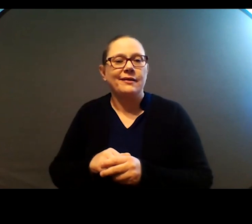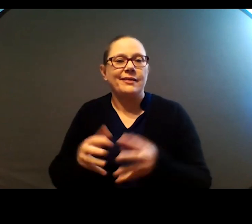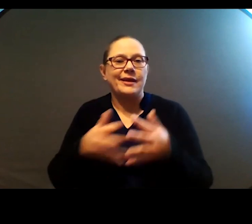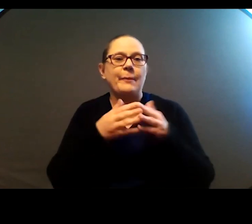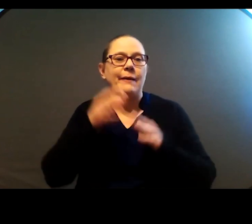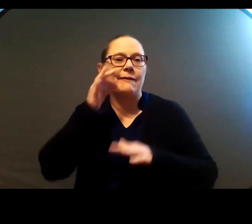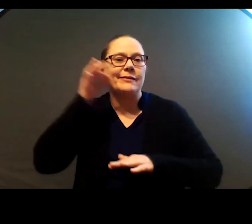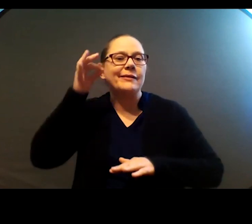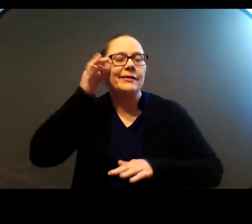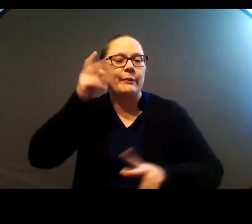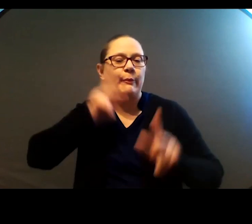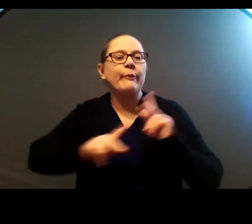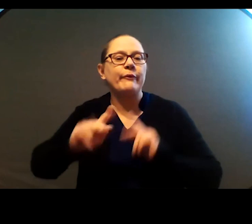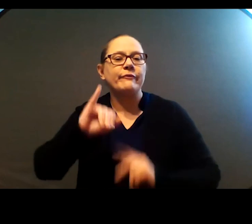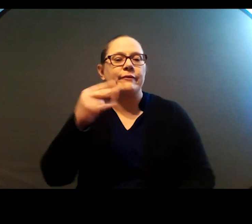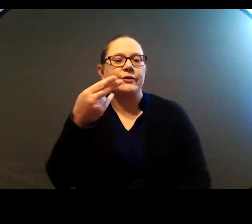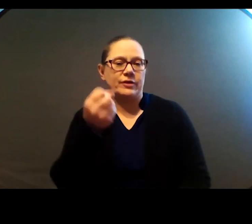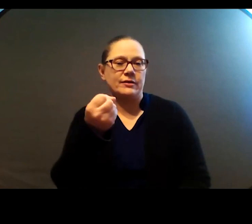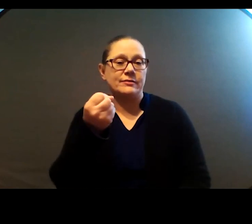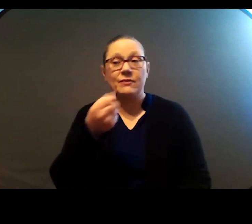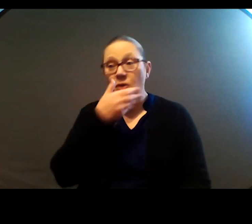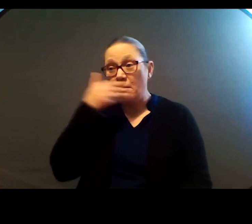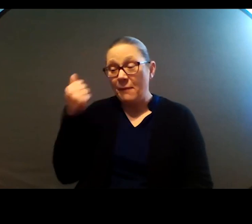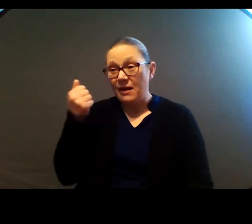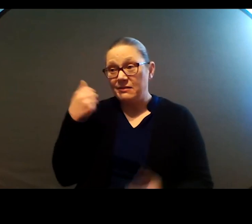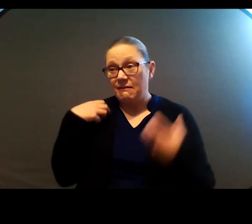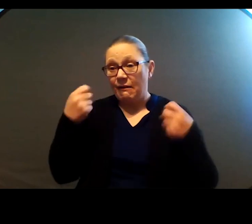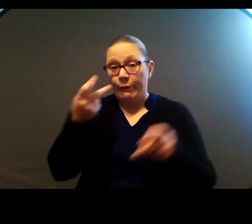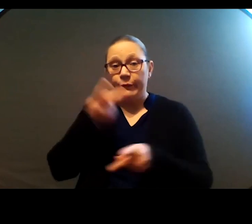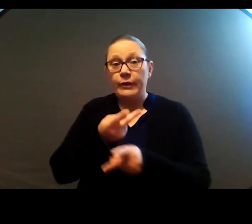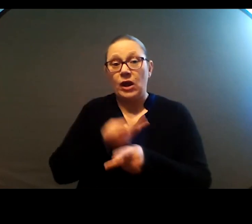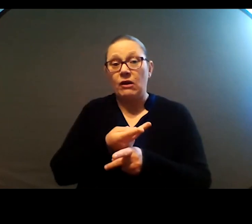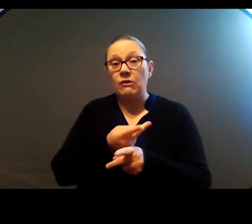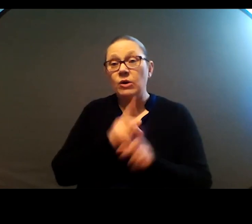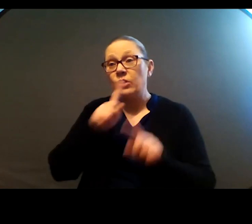Health Service. So yeah! If you wanted Better Health Care you could go to federal prison as